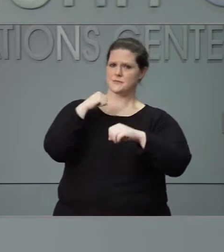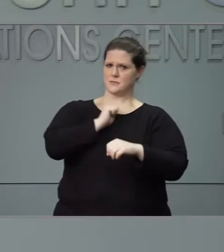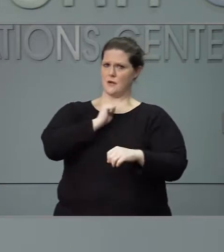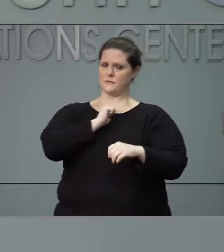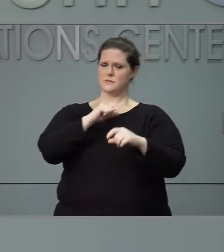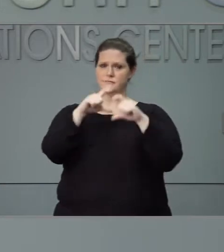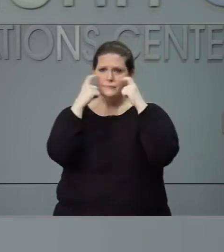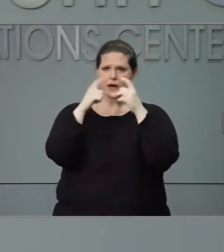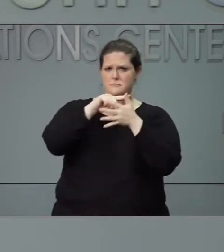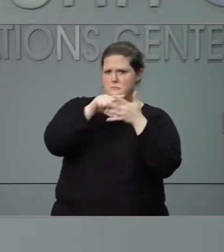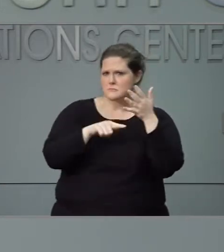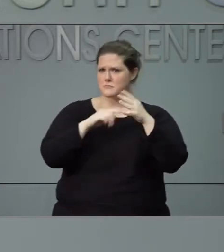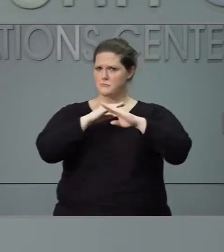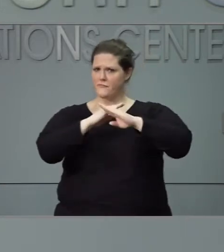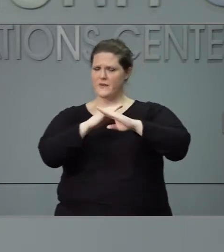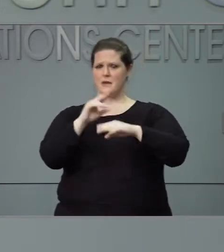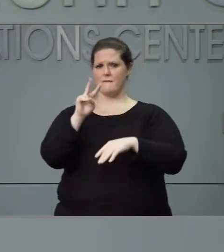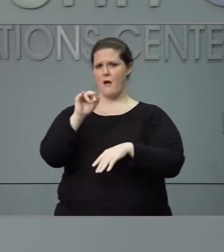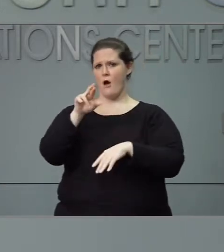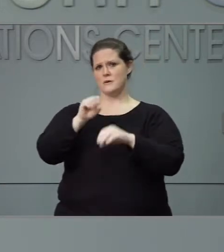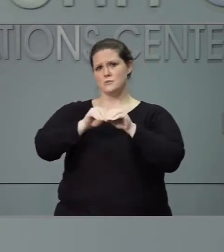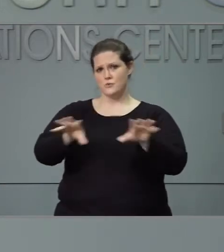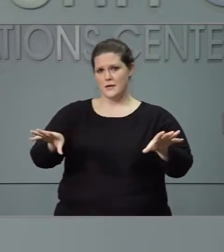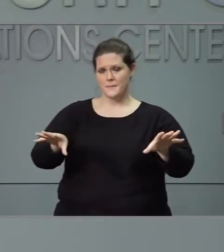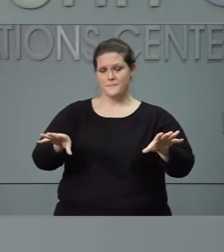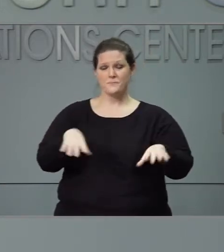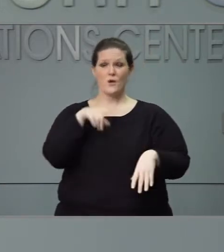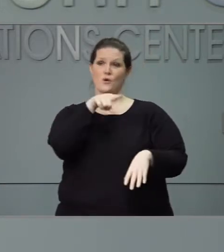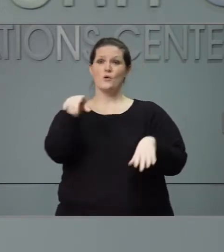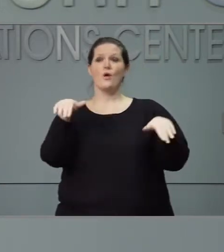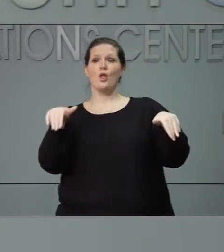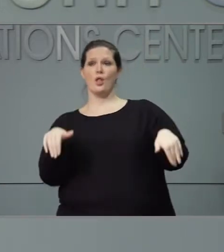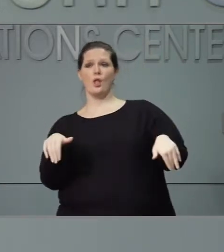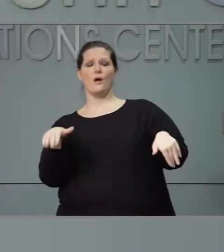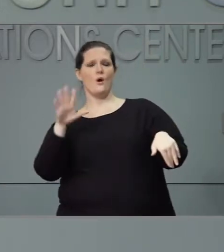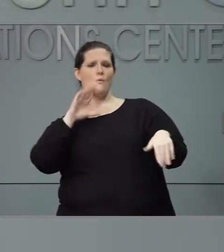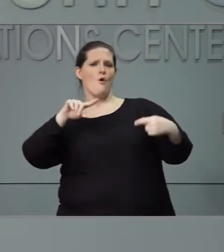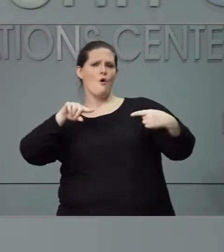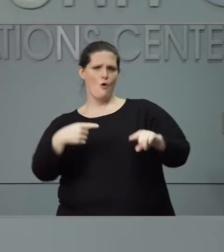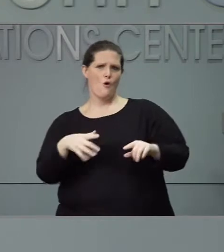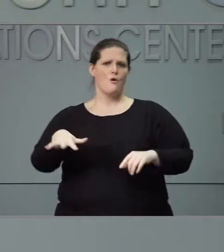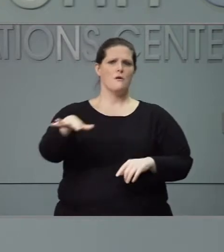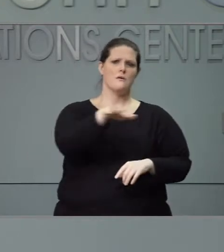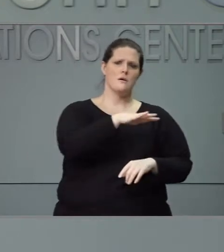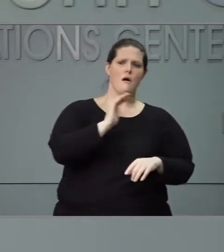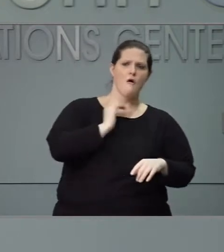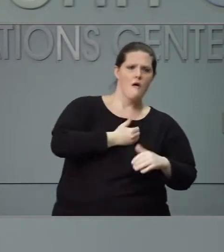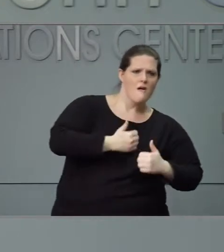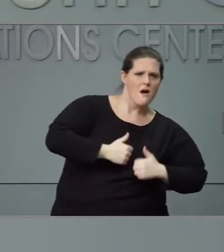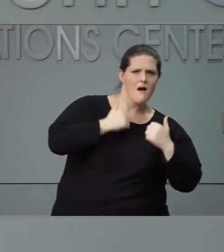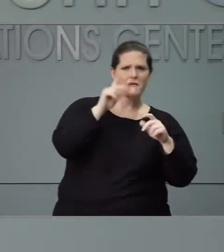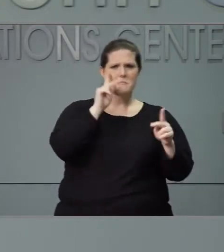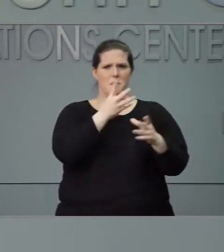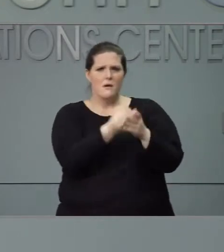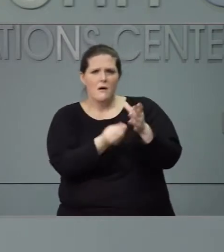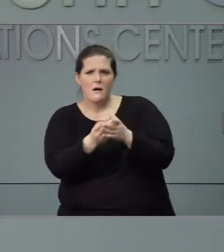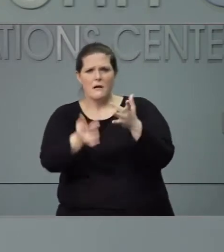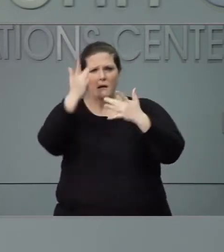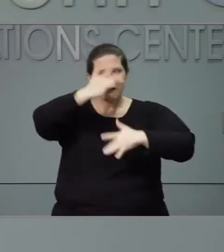INCLUSO, NO HAY AUDIENCIA EN VIVO EN EL ESTUDIO ESTA NOCHE, SOLAMENTE LOS DOS CANDIDATOS Y TÉCNICOS DEL ESTUDIO. DE HECHO,